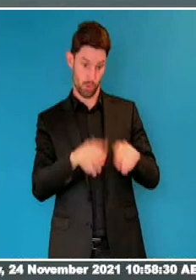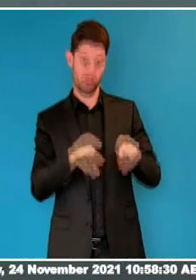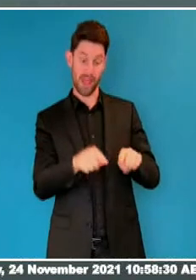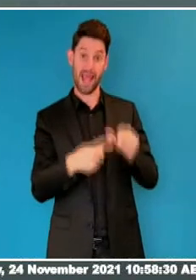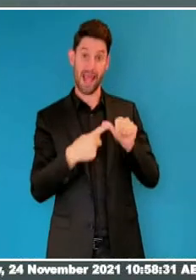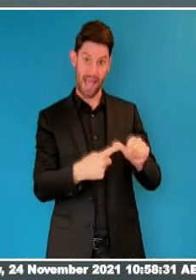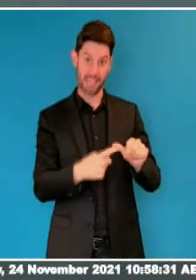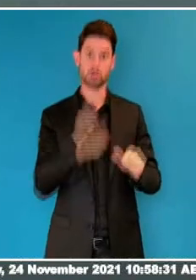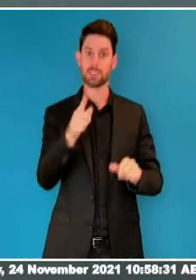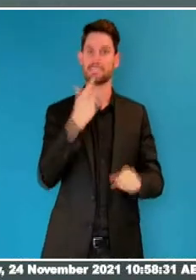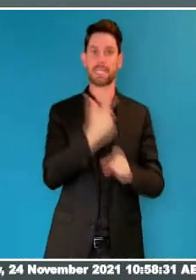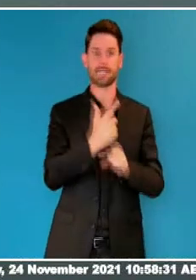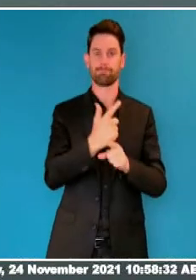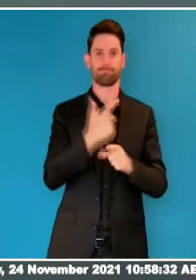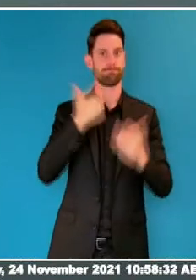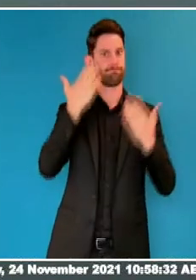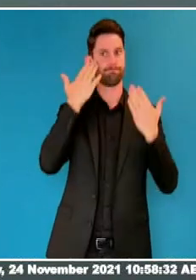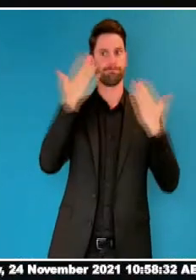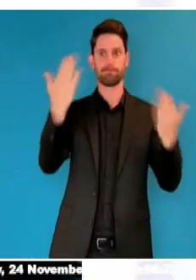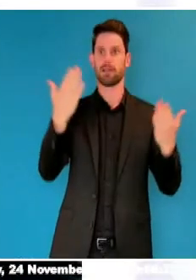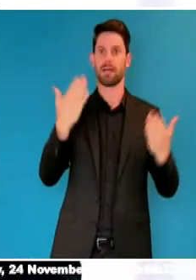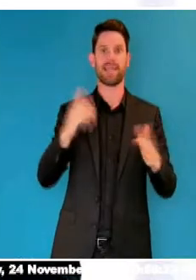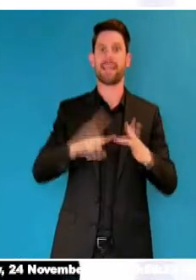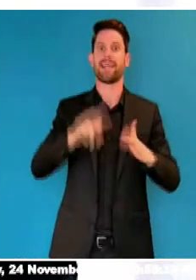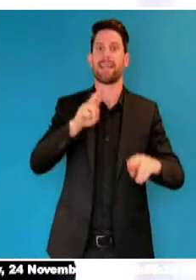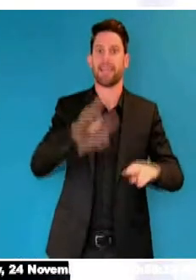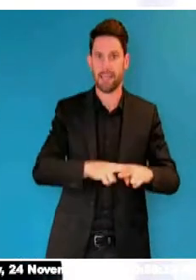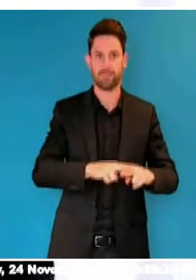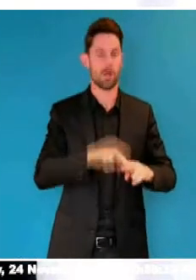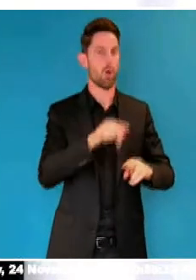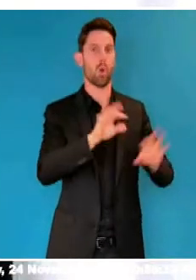you weren't aware of any instance when an adjustment wasn't provided?